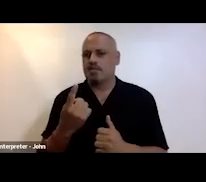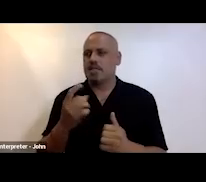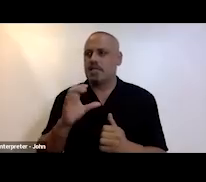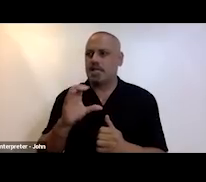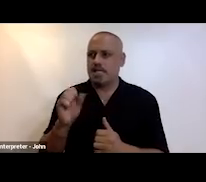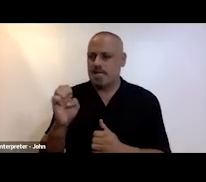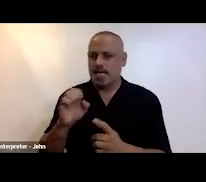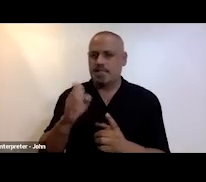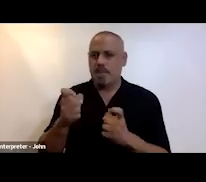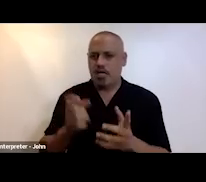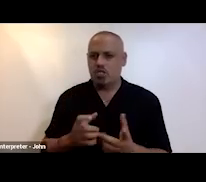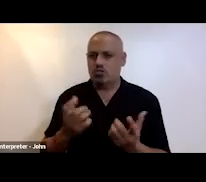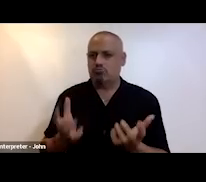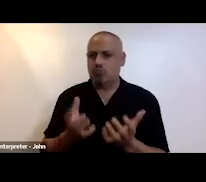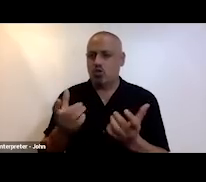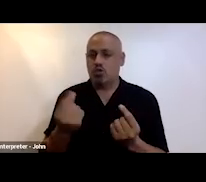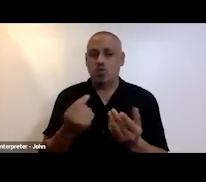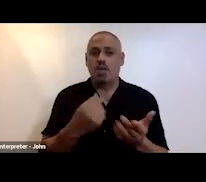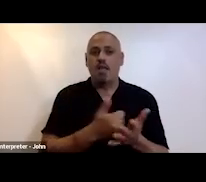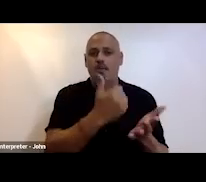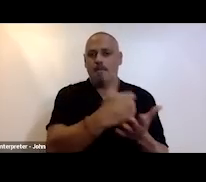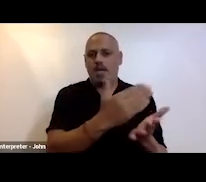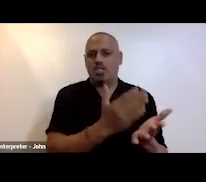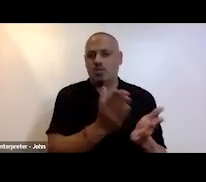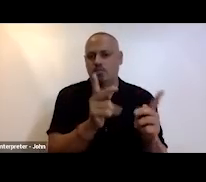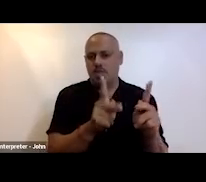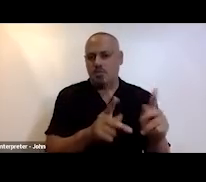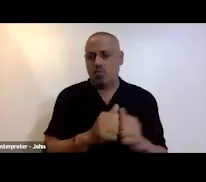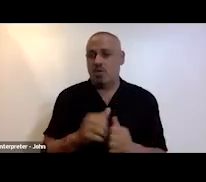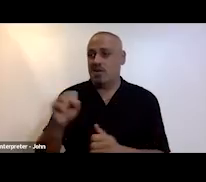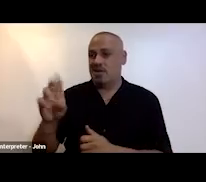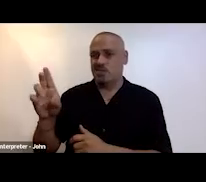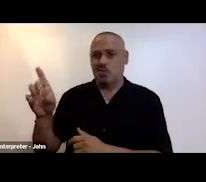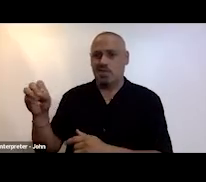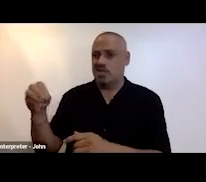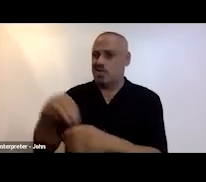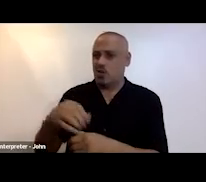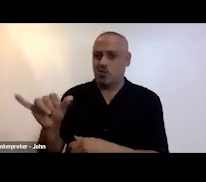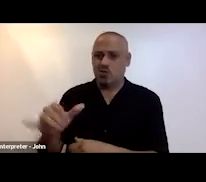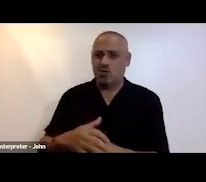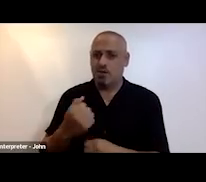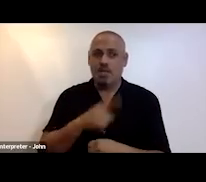are encouraged to do is to budget with folks, and budget substance use in. Make sure you're paying the rent first,